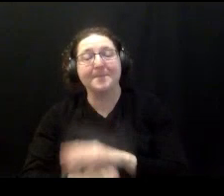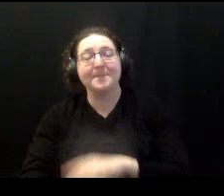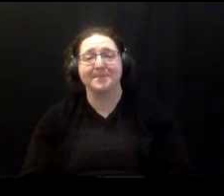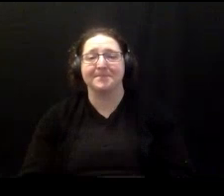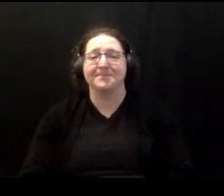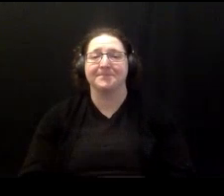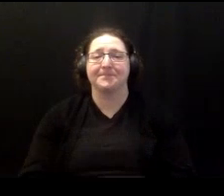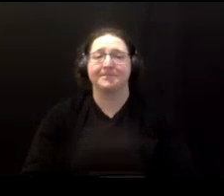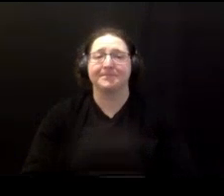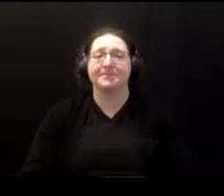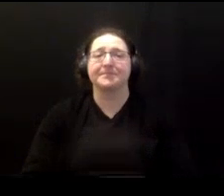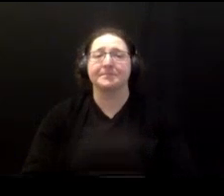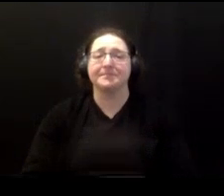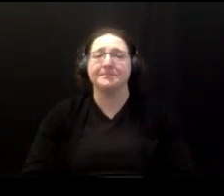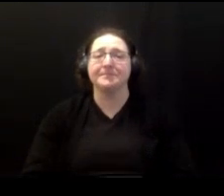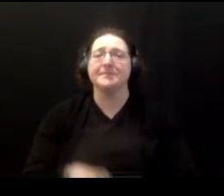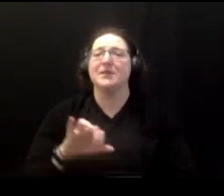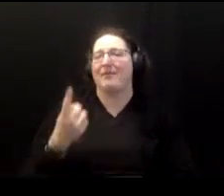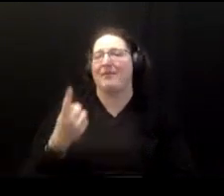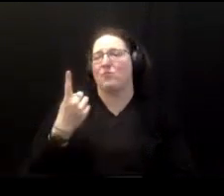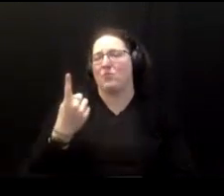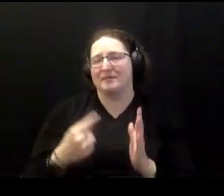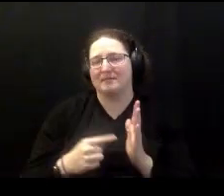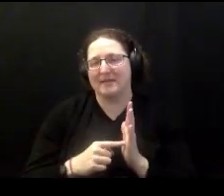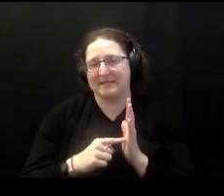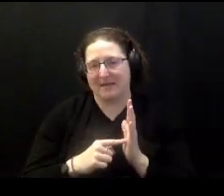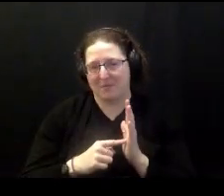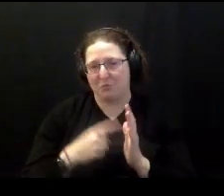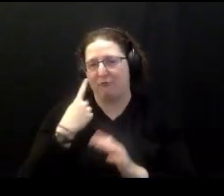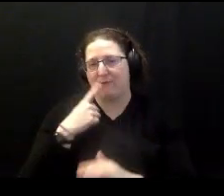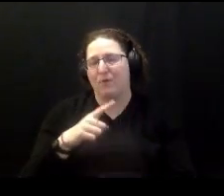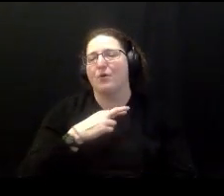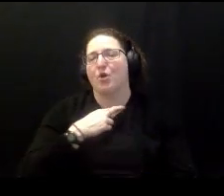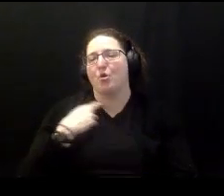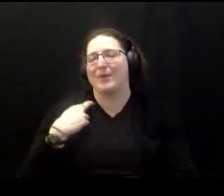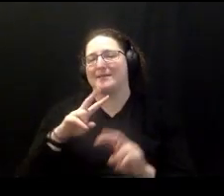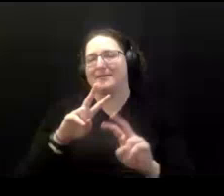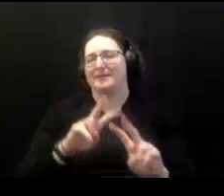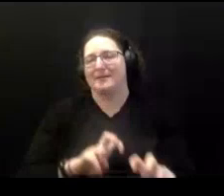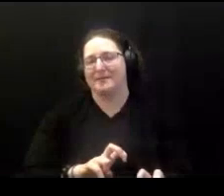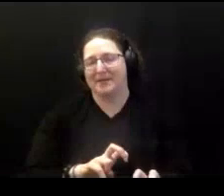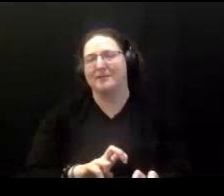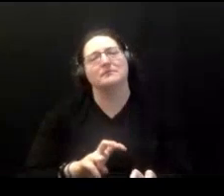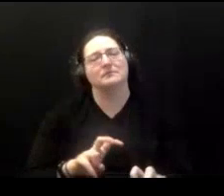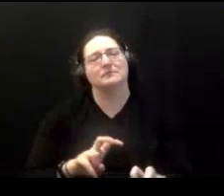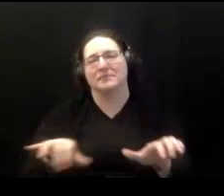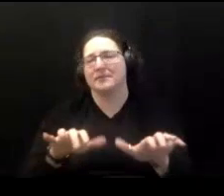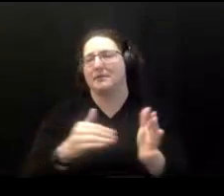that is one example of a risk assessment that is routinely conducted here in the state.